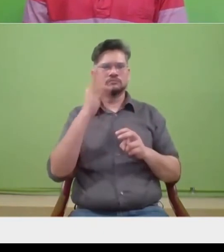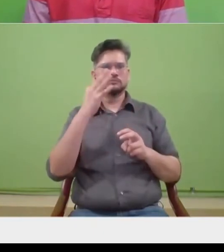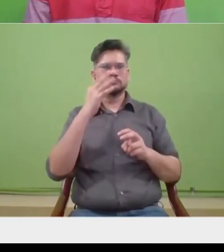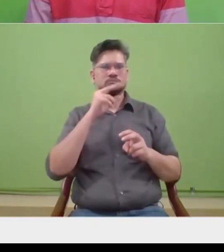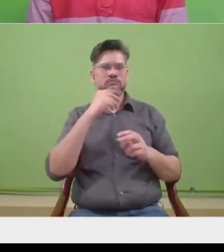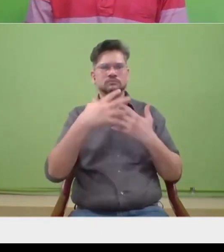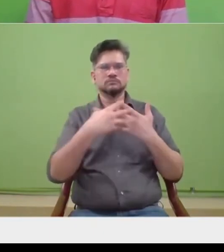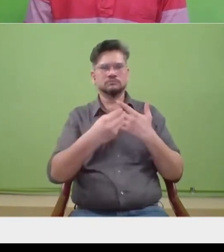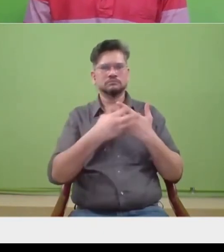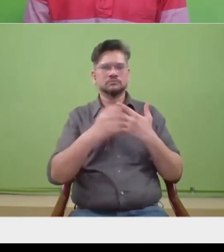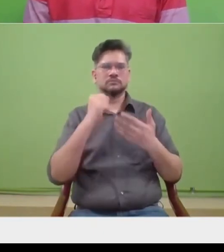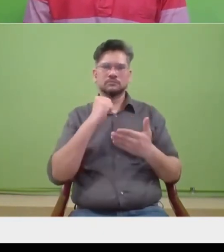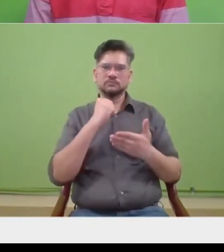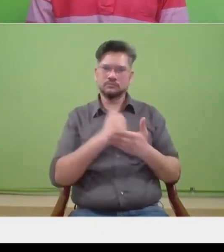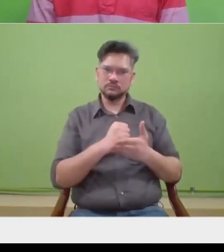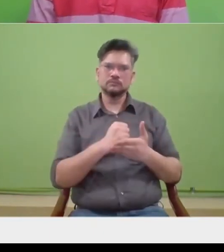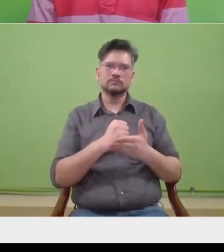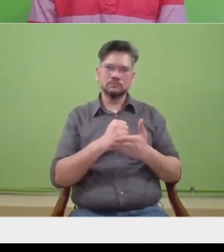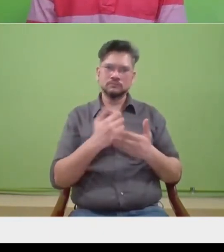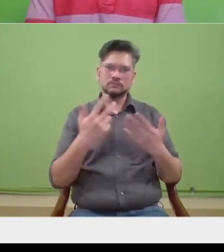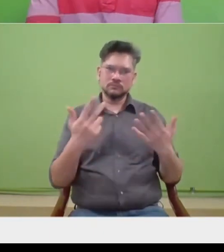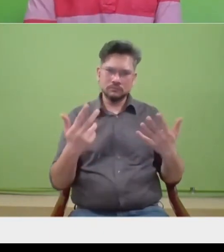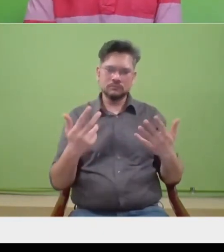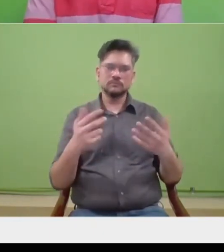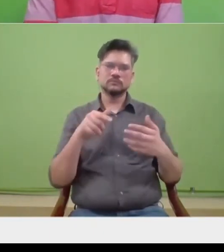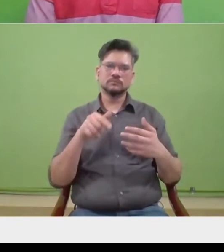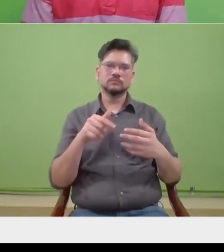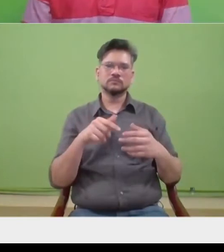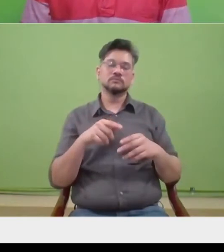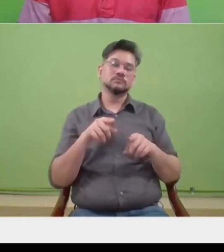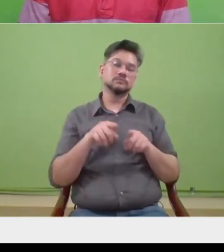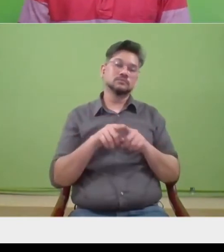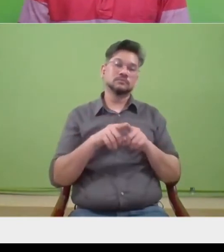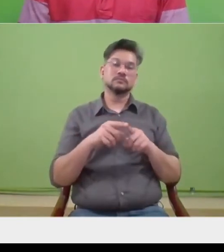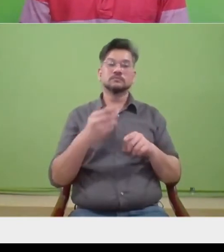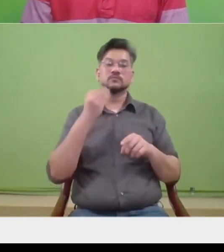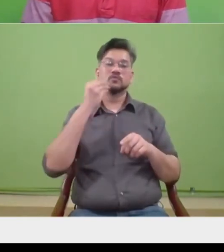and the old method of rote learning or grammar learning is a very old method